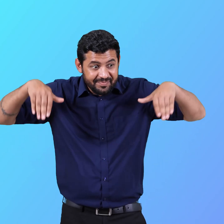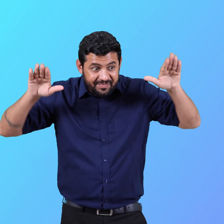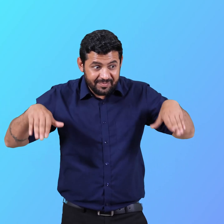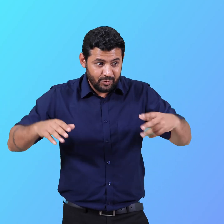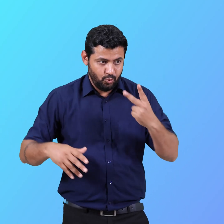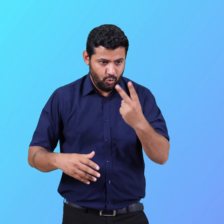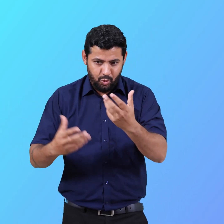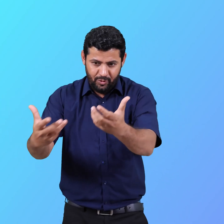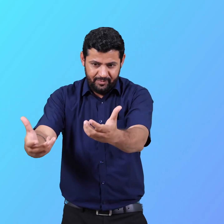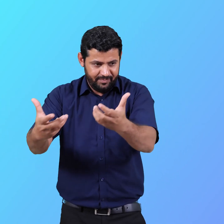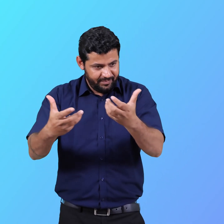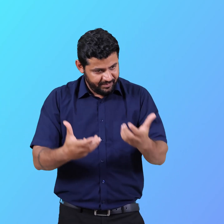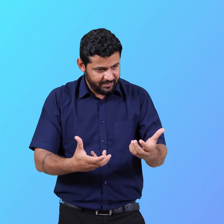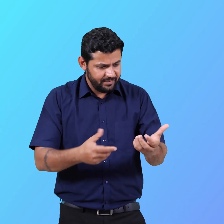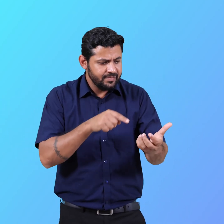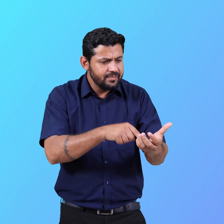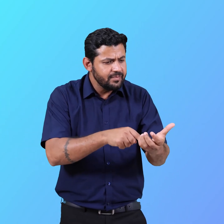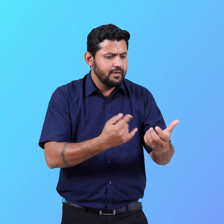“Then the priest must offer two doves or two young pigeons, whichever the person can afford.